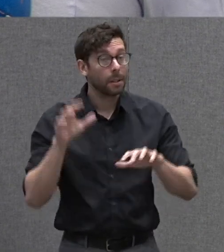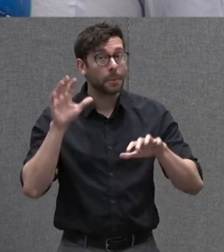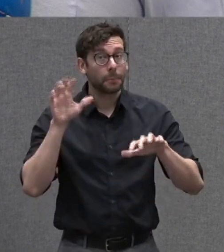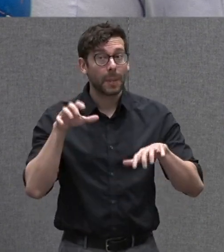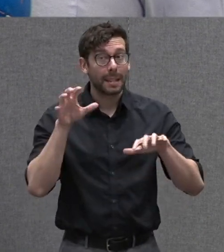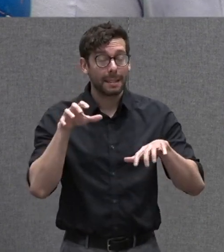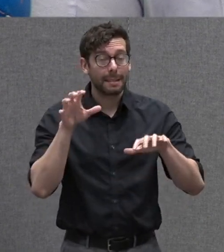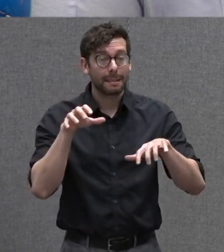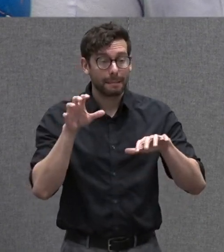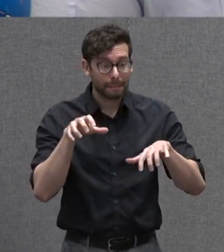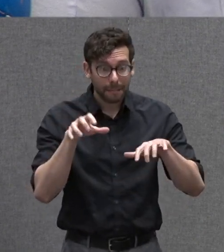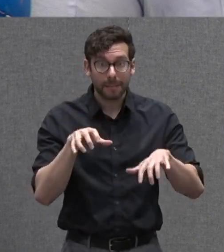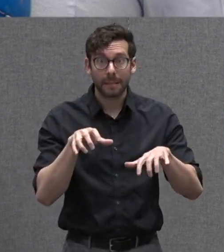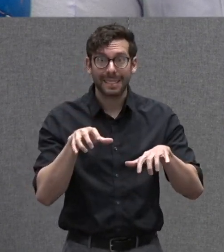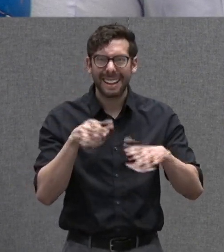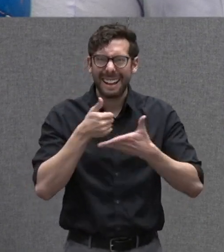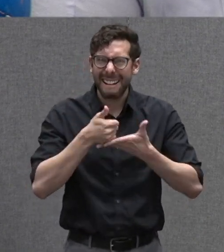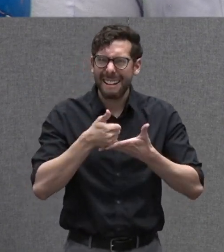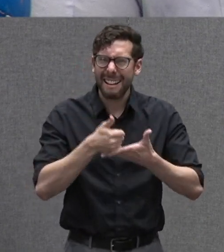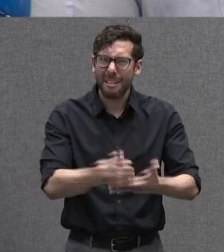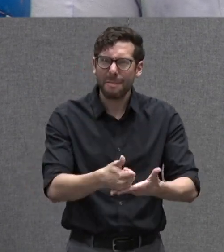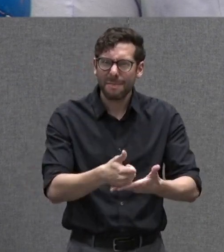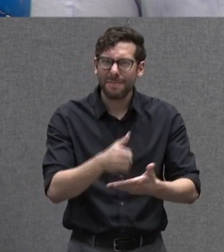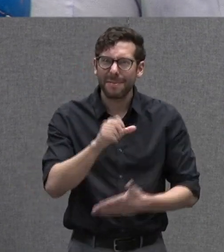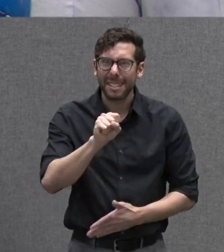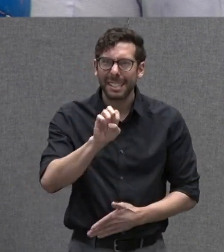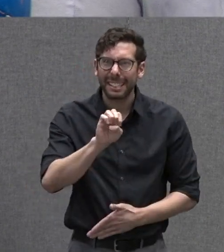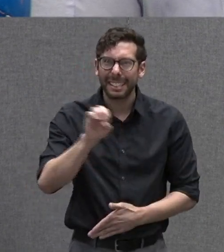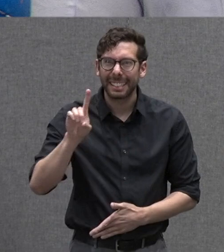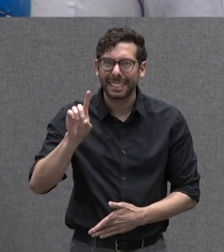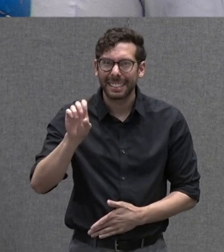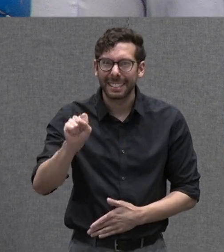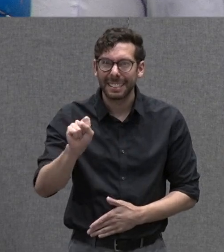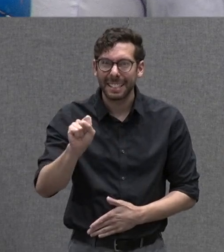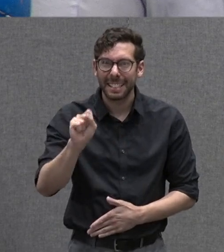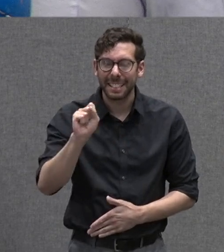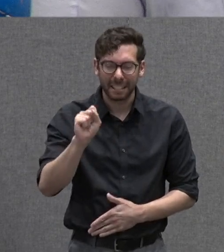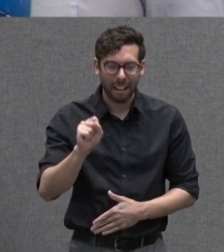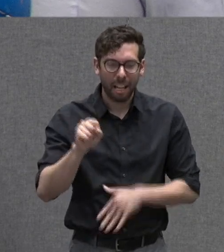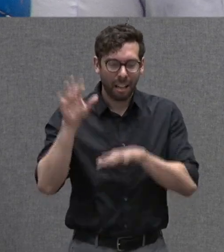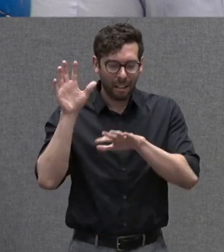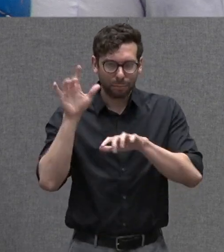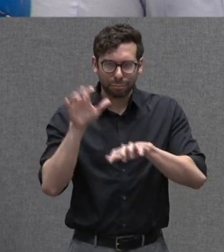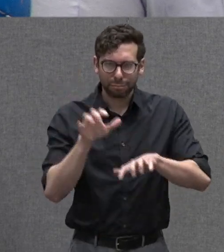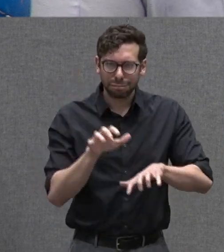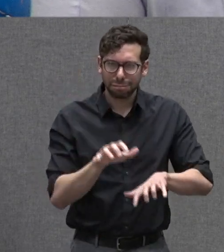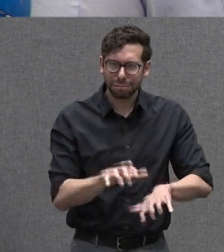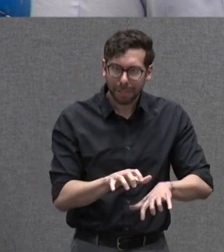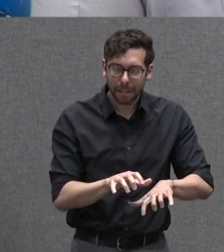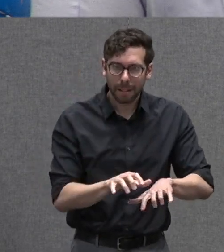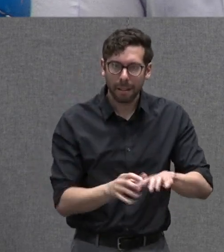that have fallen, start to grow. If you don't have rain, usually that's the time when all of